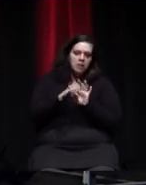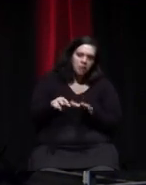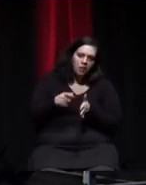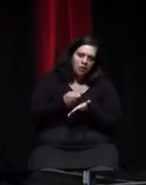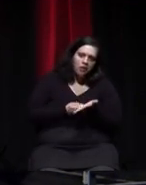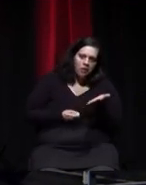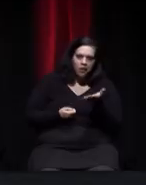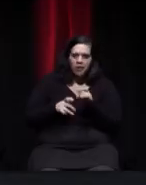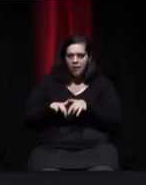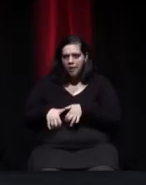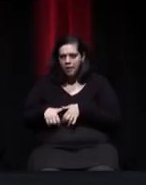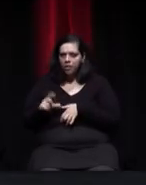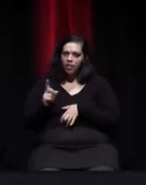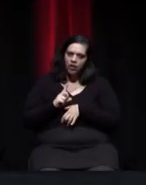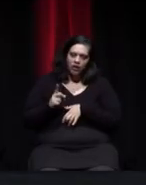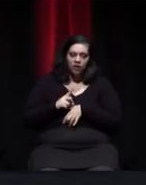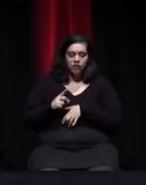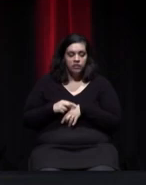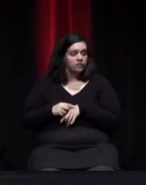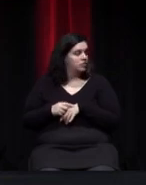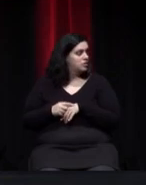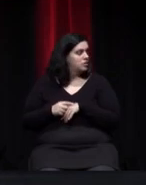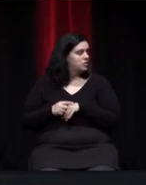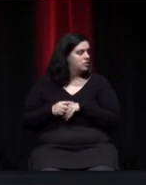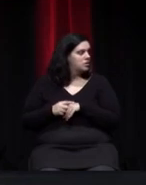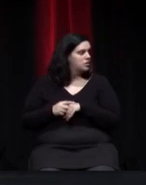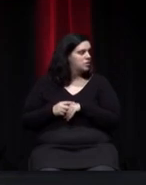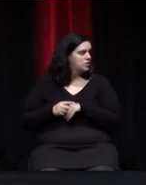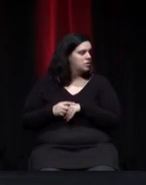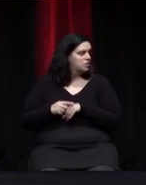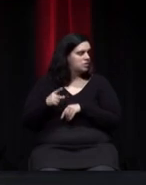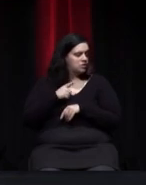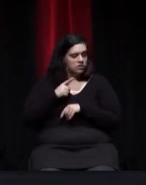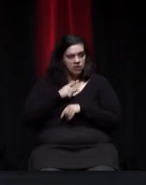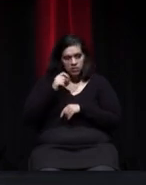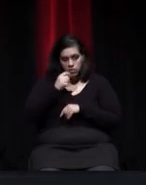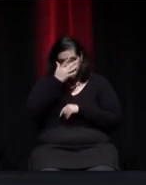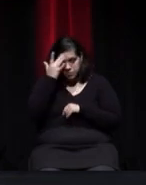I've always had a genuine question for those working with the press